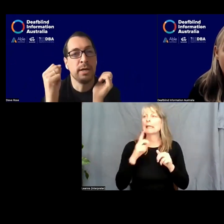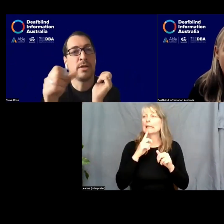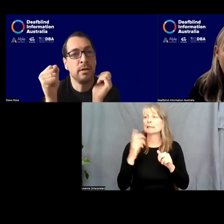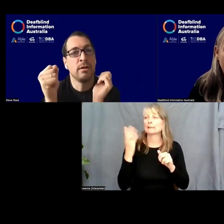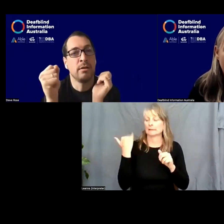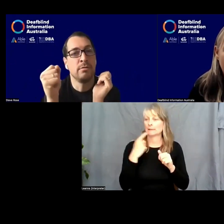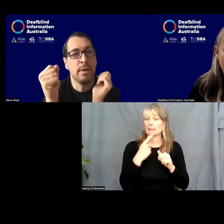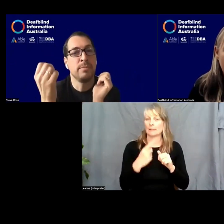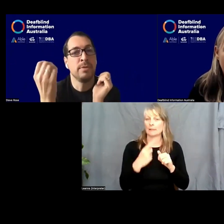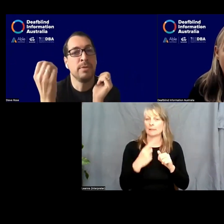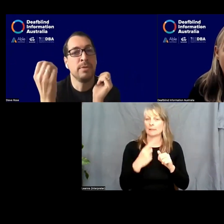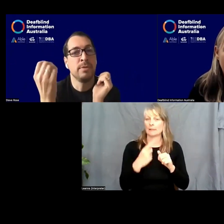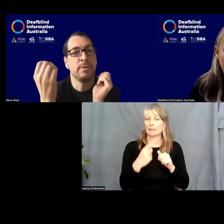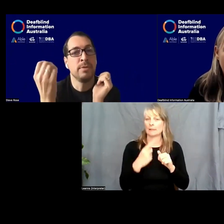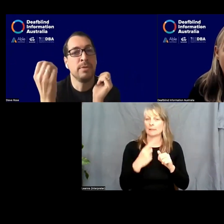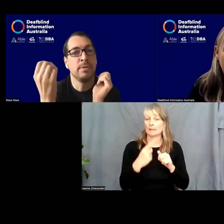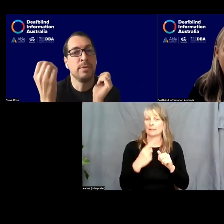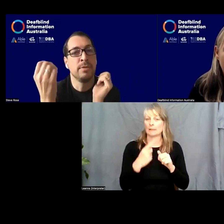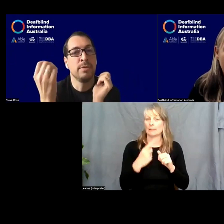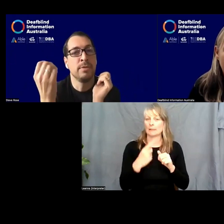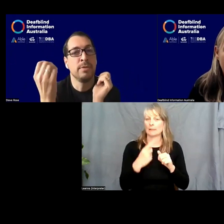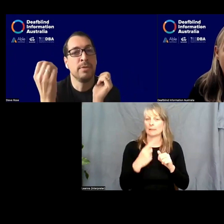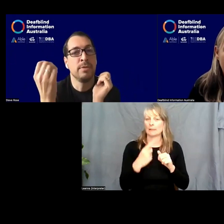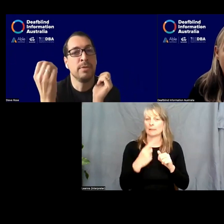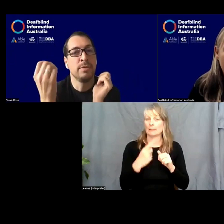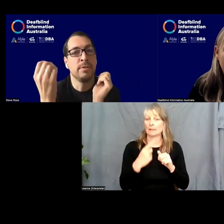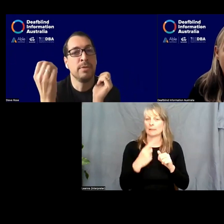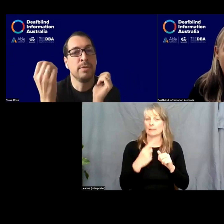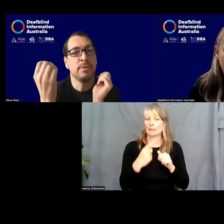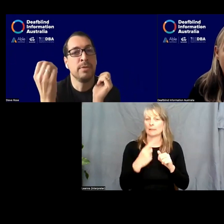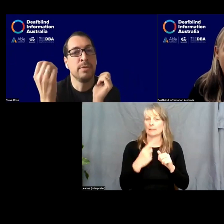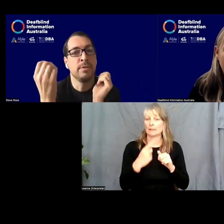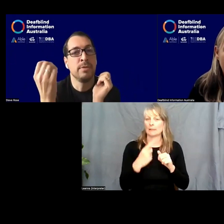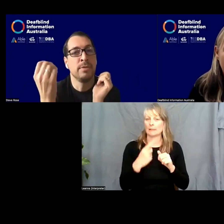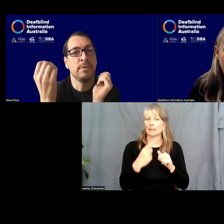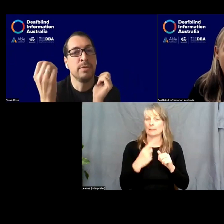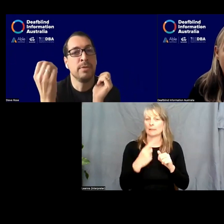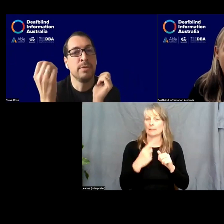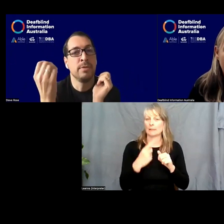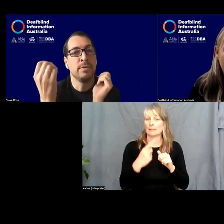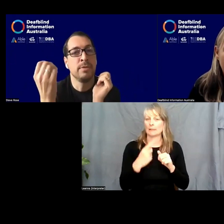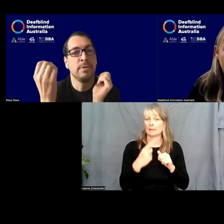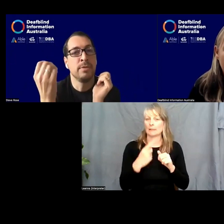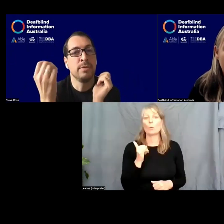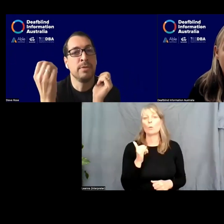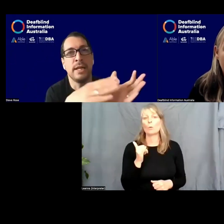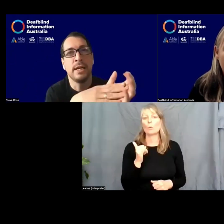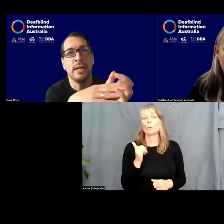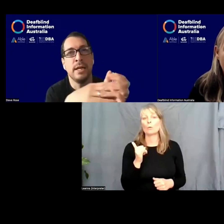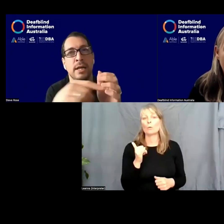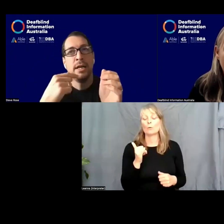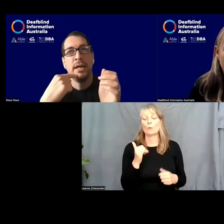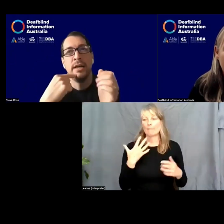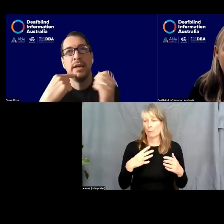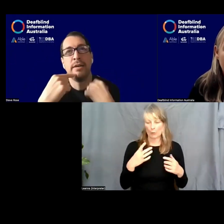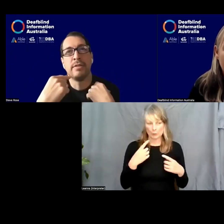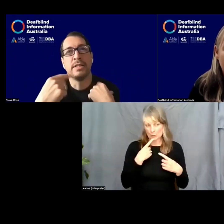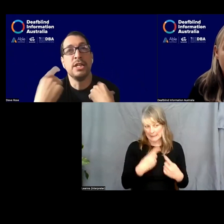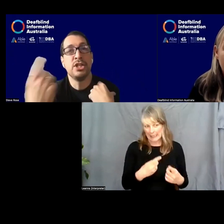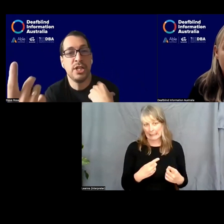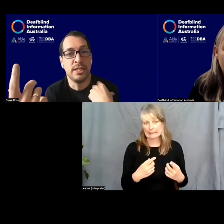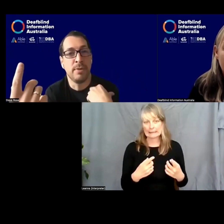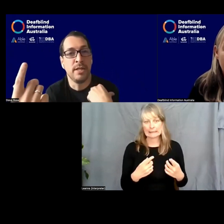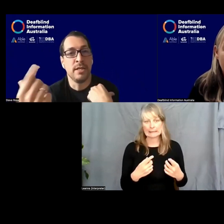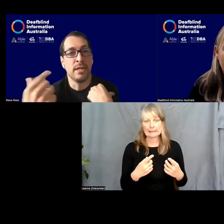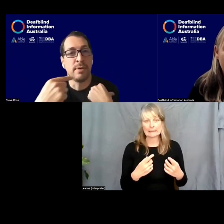about a lot of remembers. Perhaps if we are signalling that it's different between, if it's initiated by the young